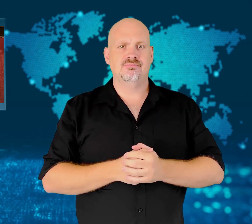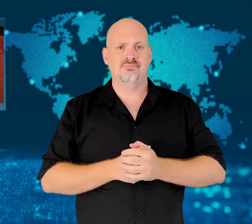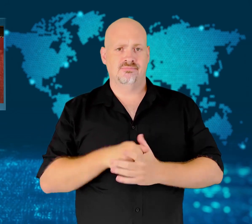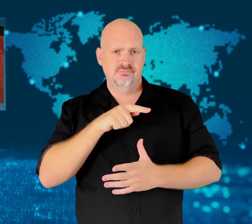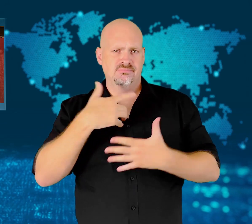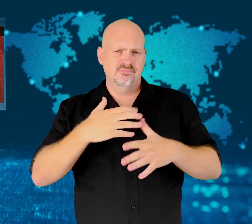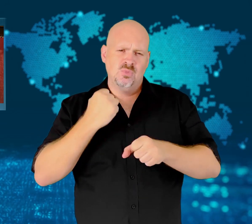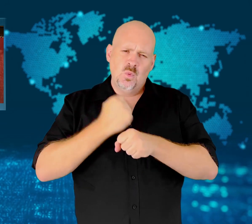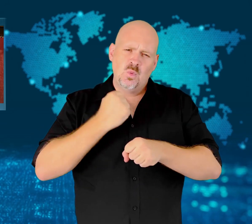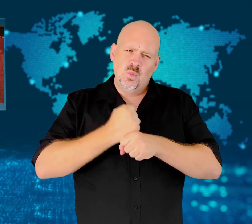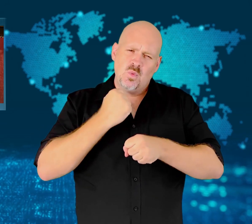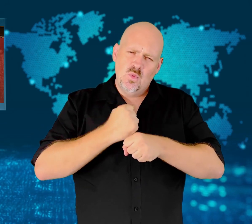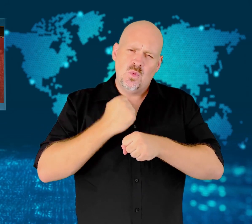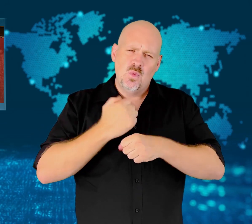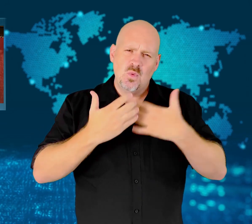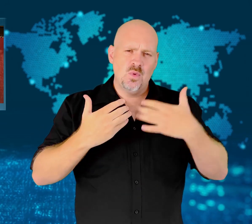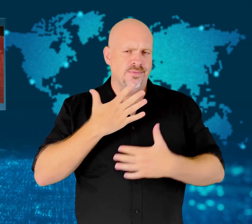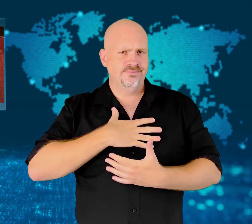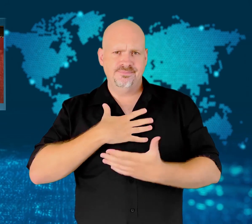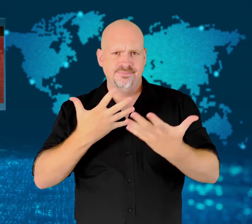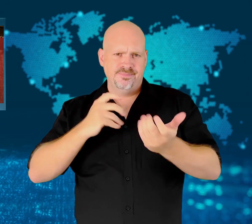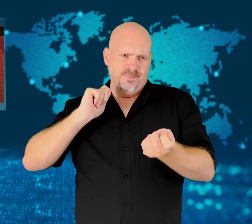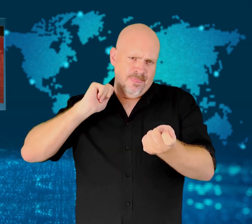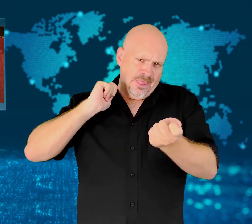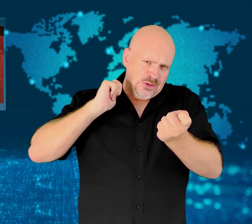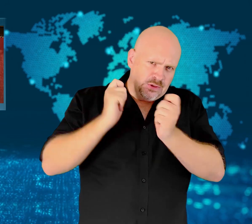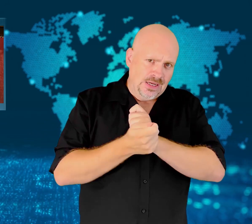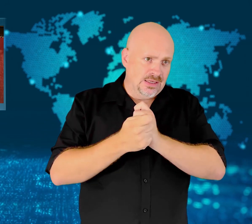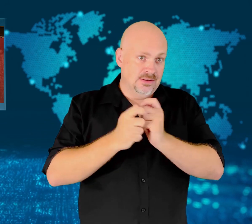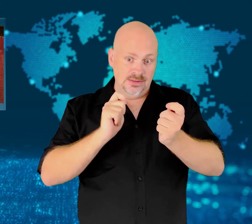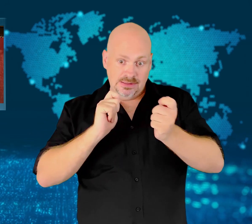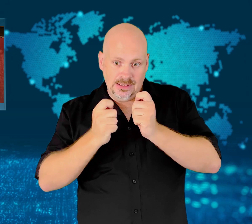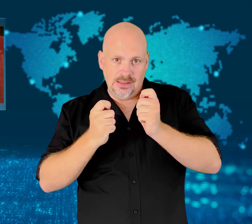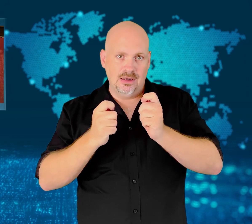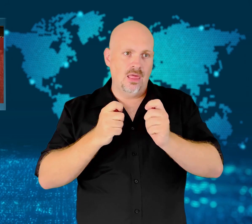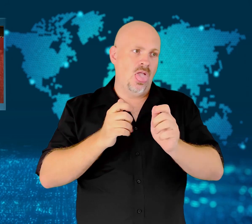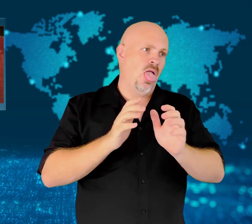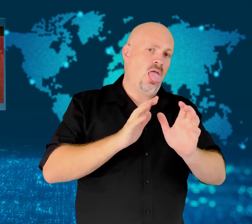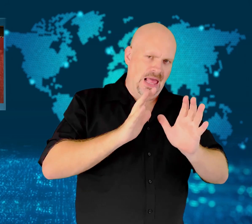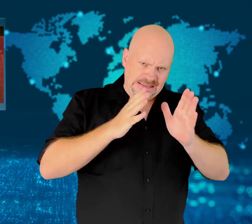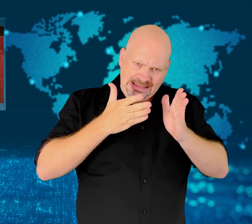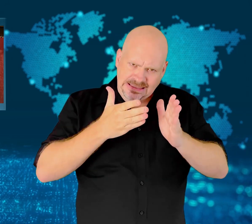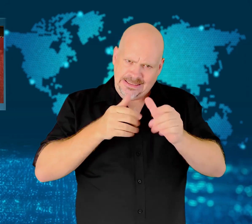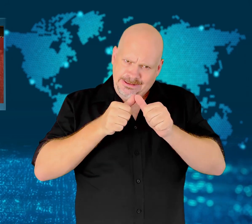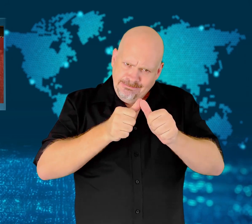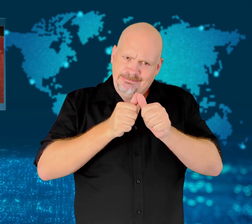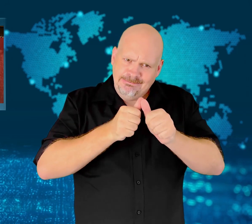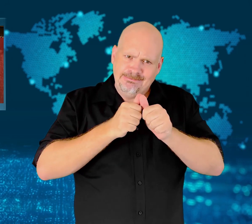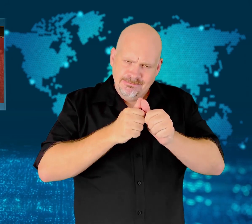He has worked hard to keep Italy on track with reforms and has been